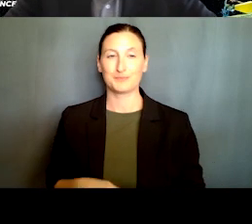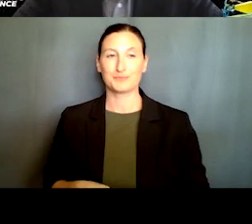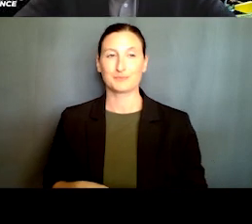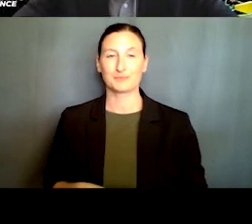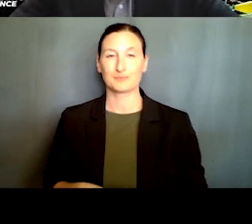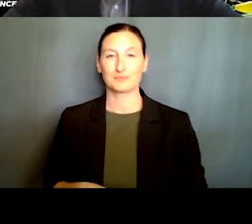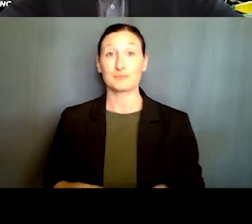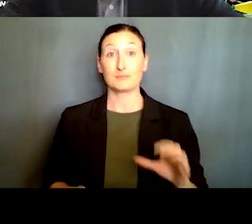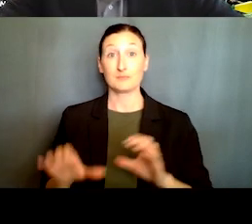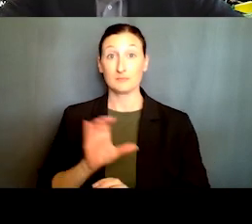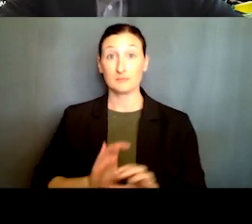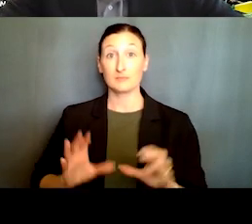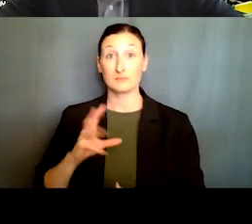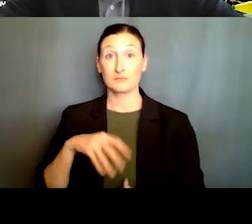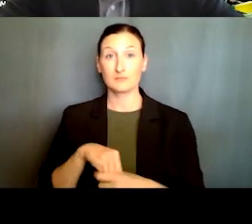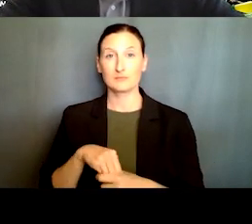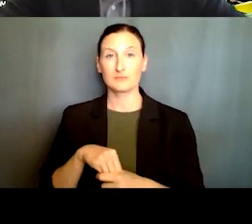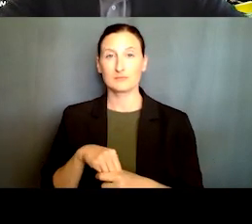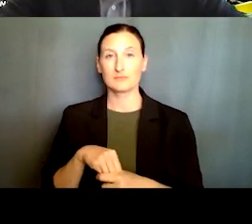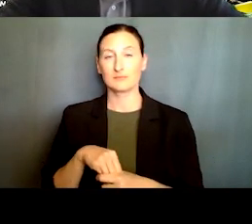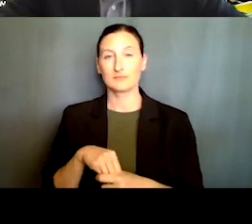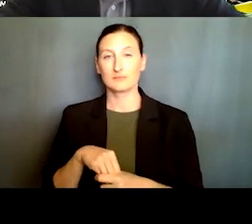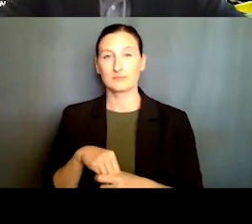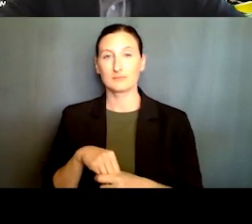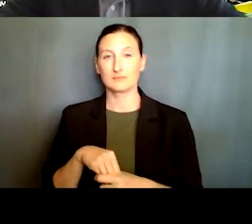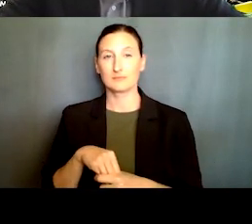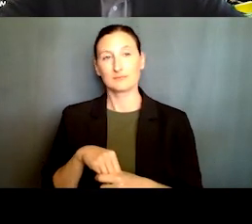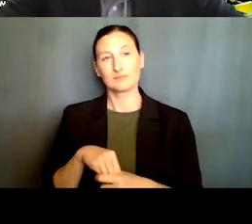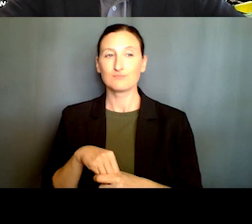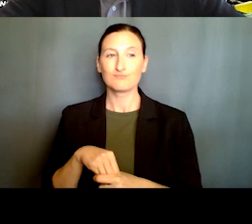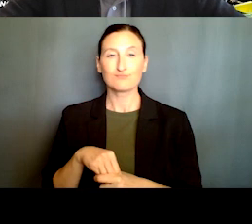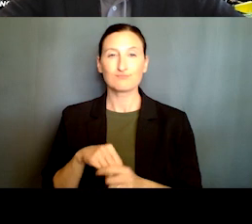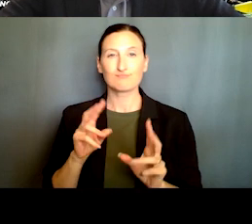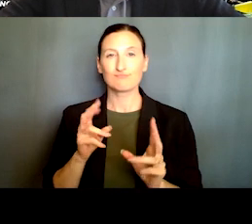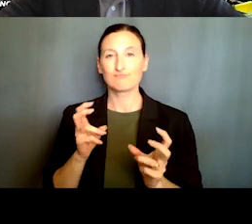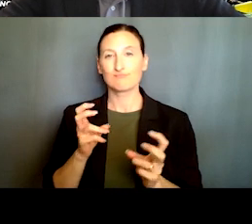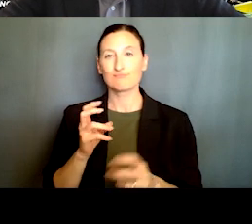Chemistry is involved in the home for some of